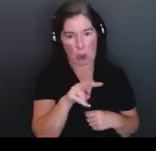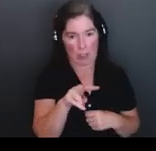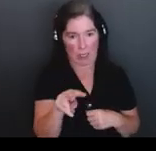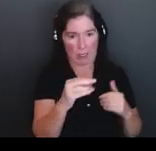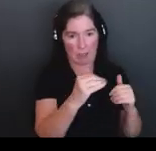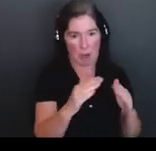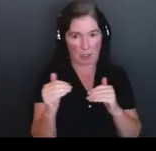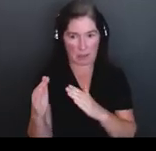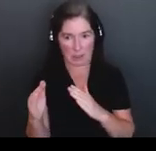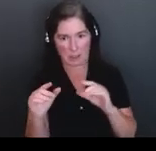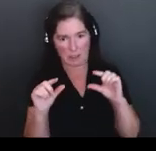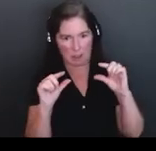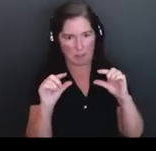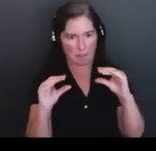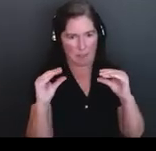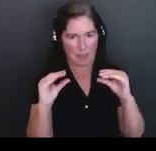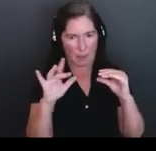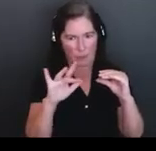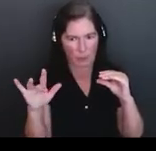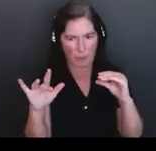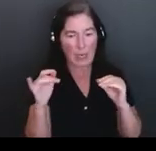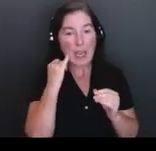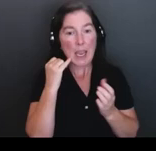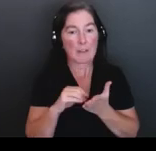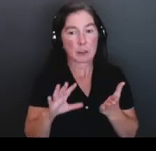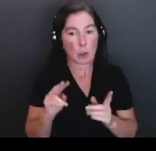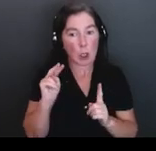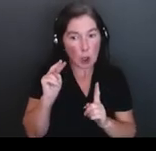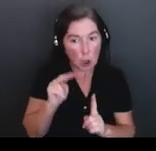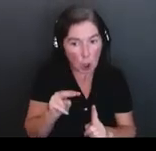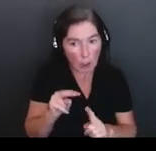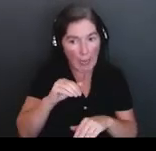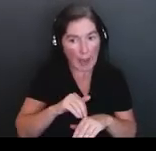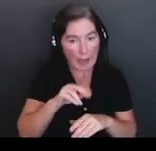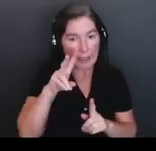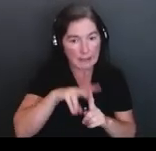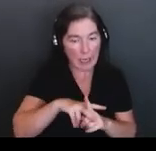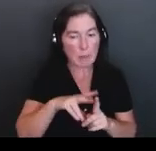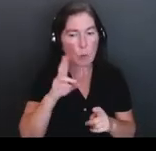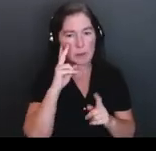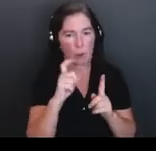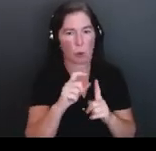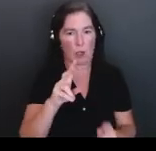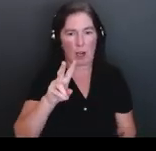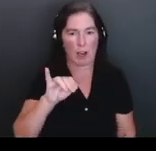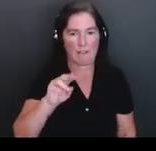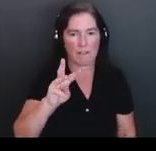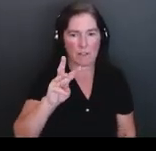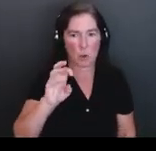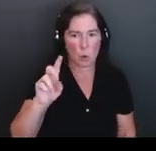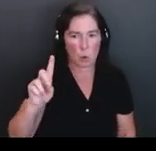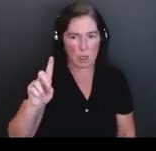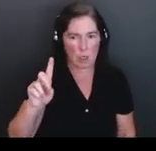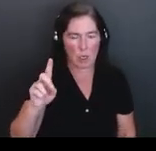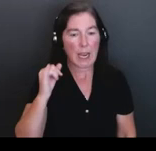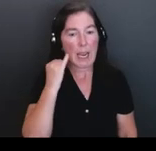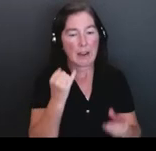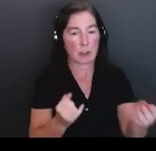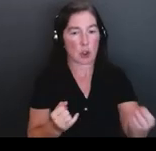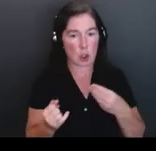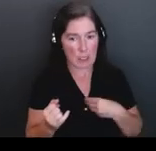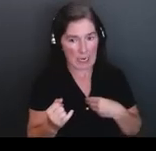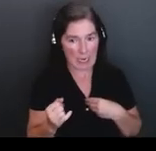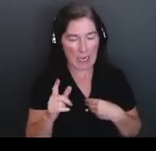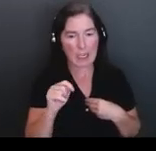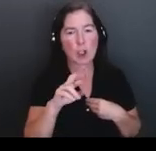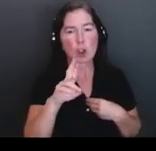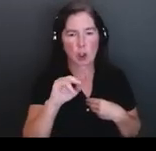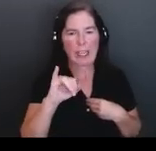I can also view the status of student work.